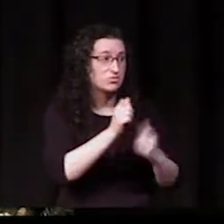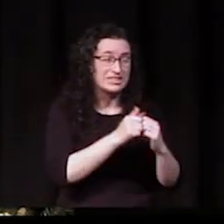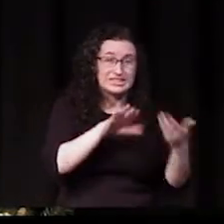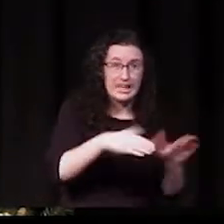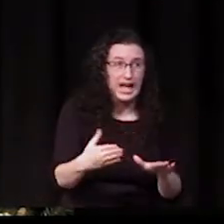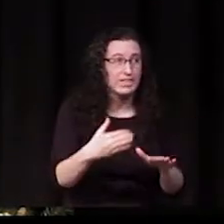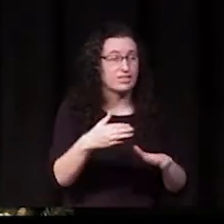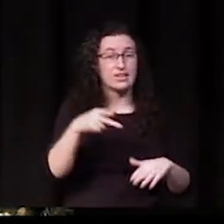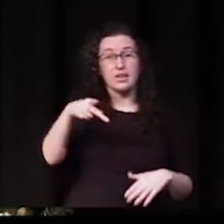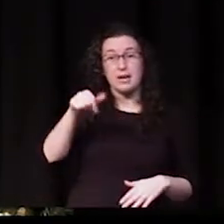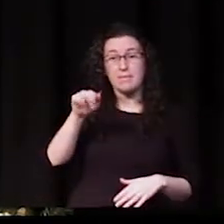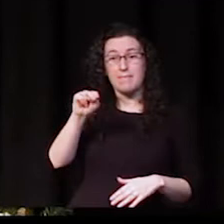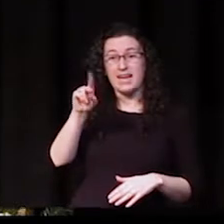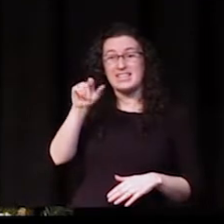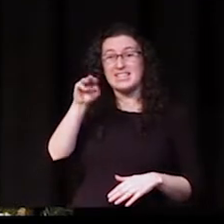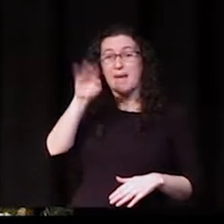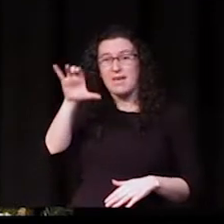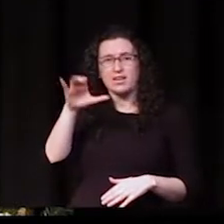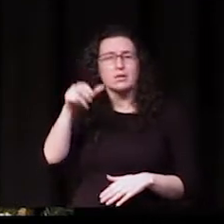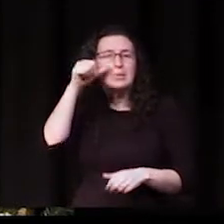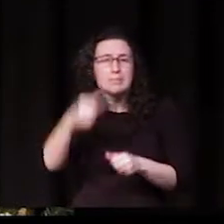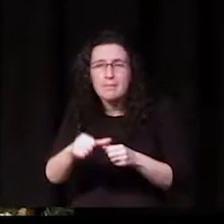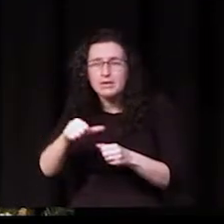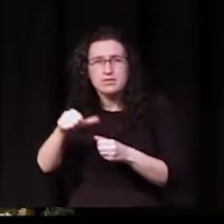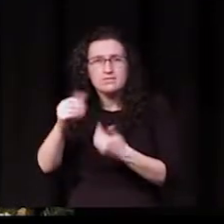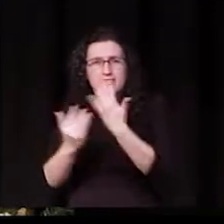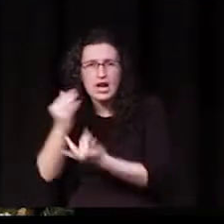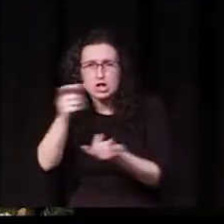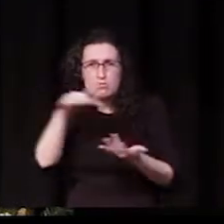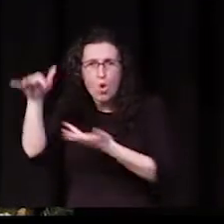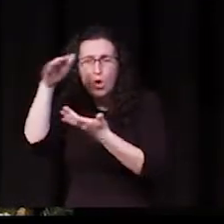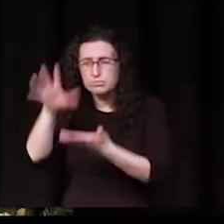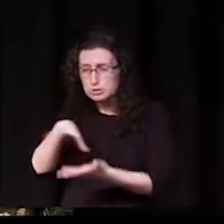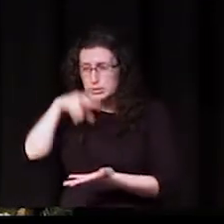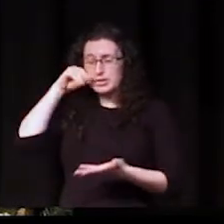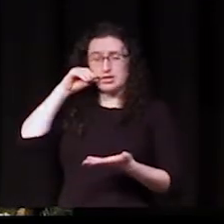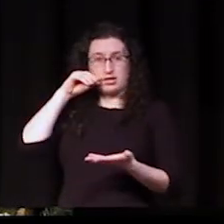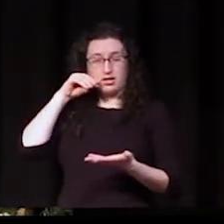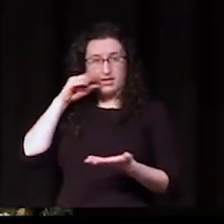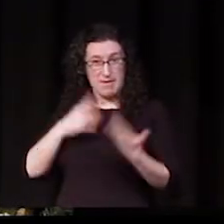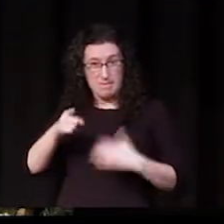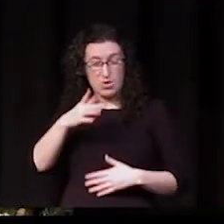or breathing the smoke of the fires? Friends, have there been time this last year that you've wondered if God loves you